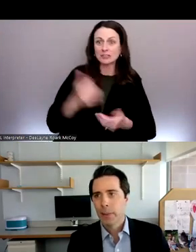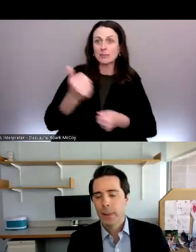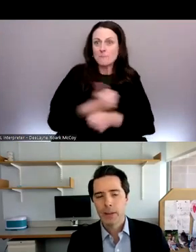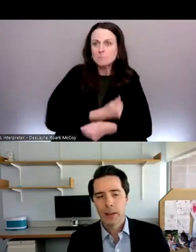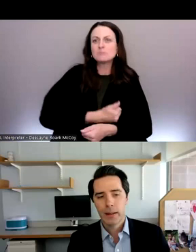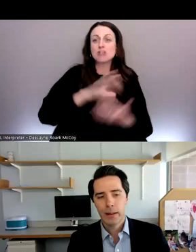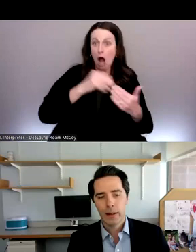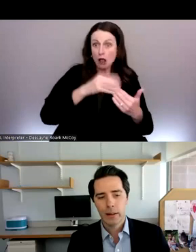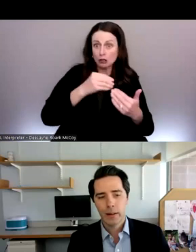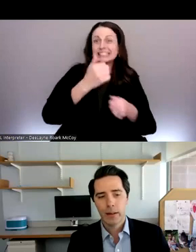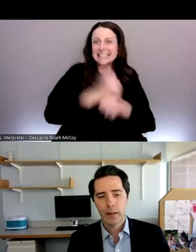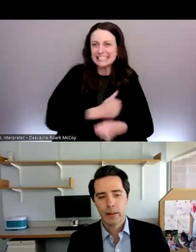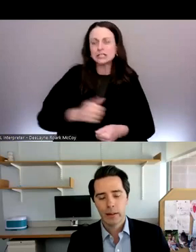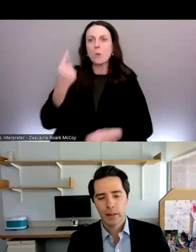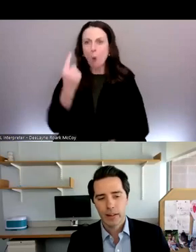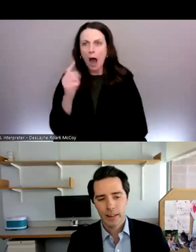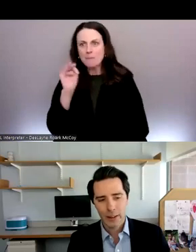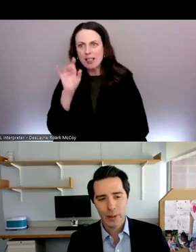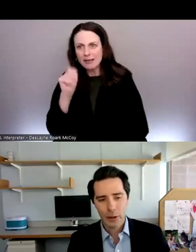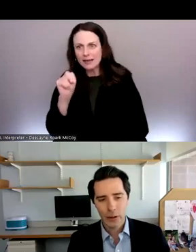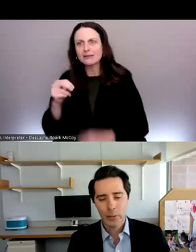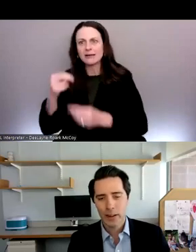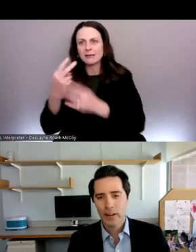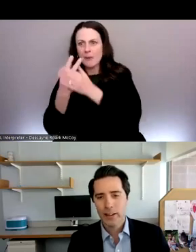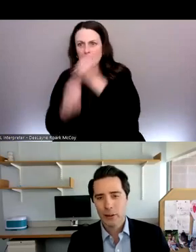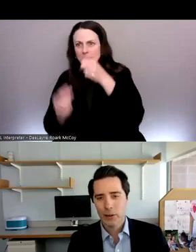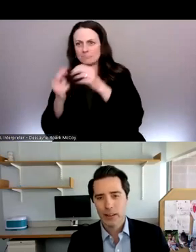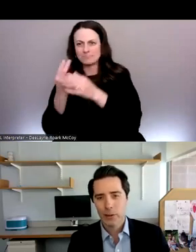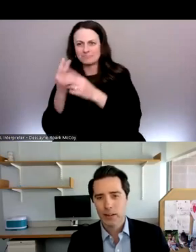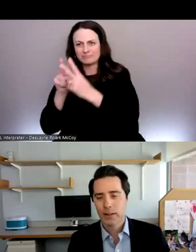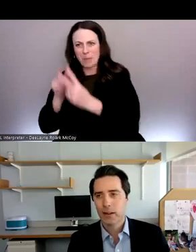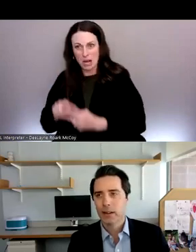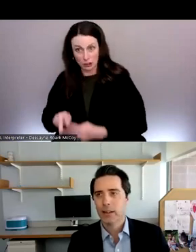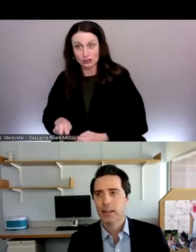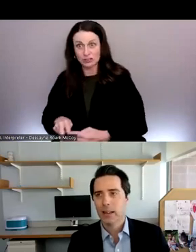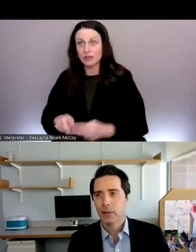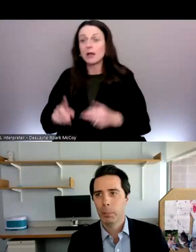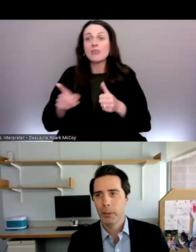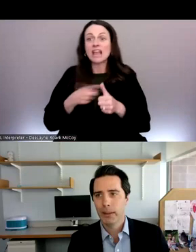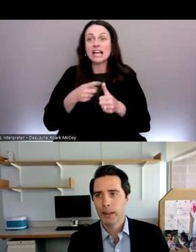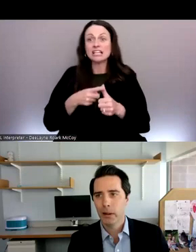this meant that the the human genome the